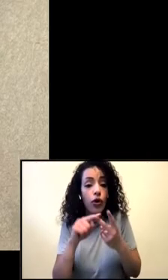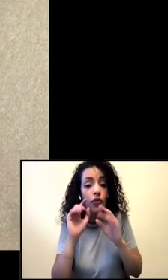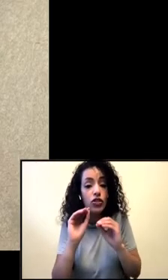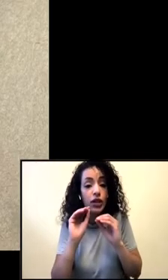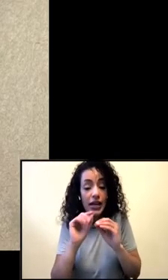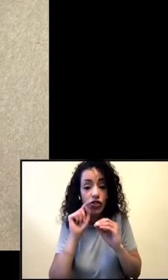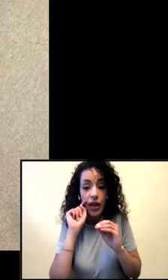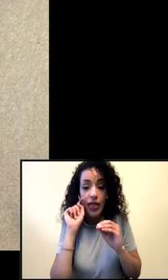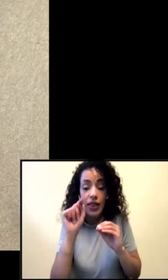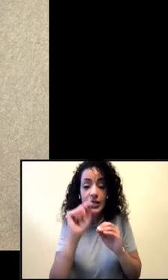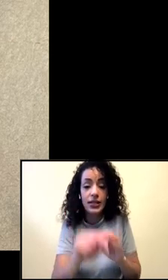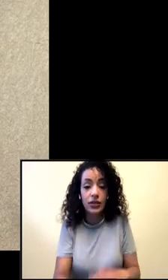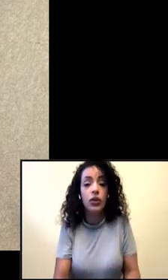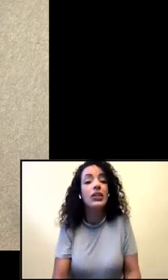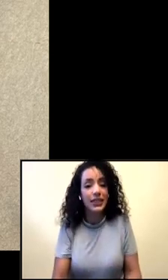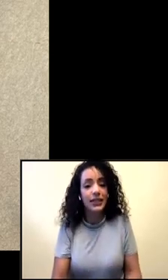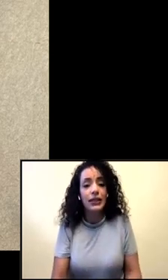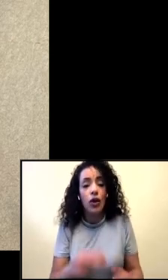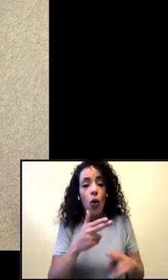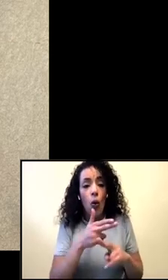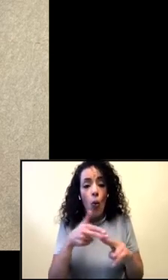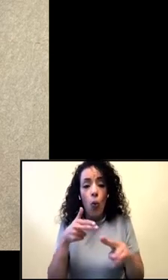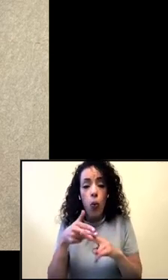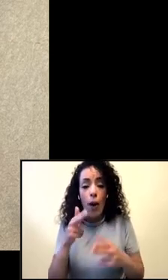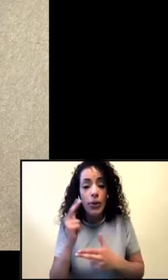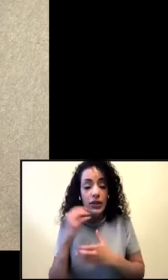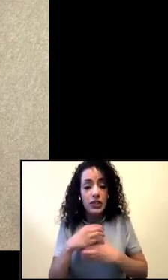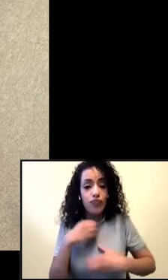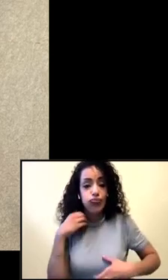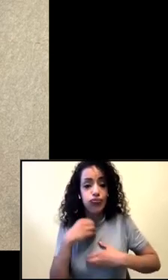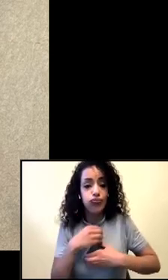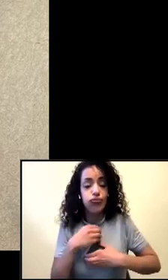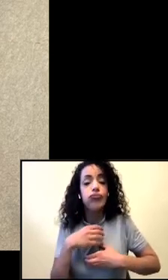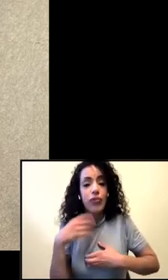They carried weapons of course, they carried weapons because they had to protect themselves.